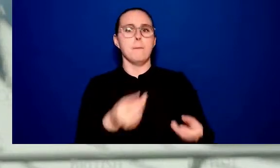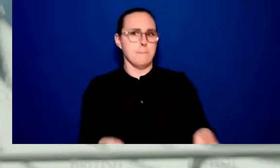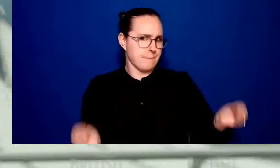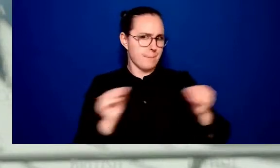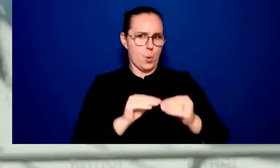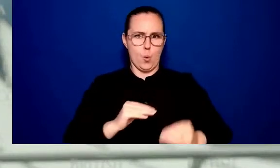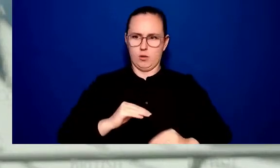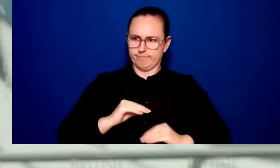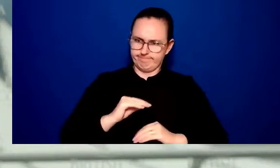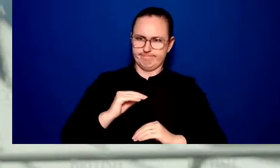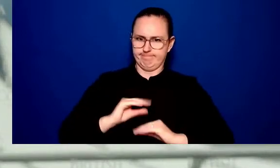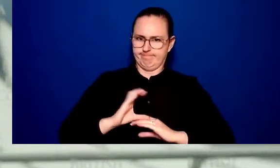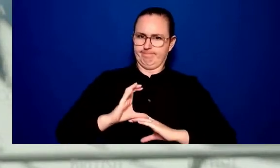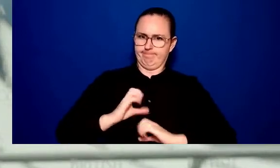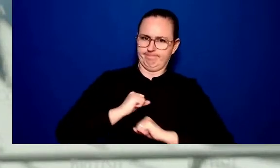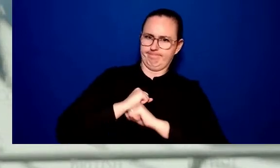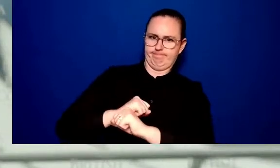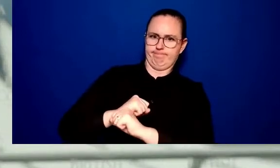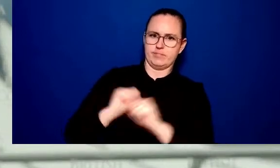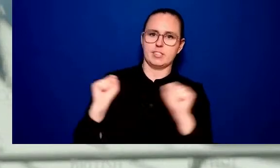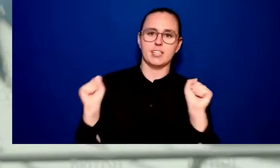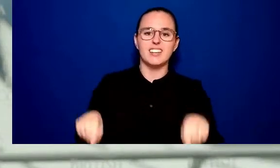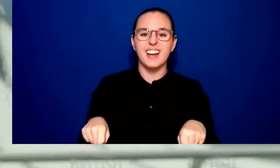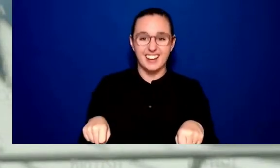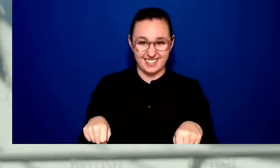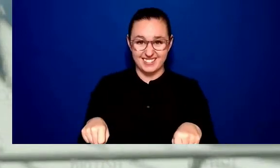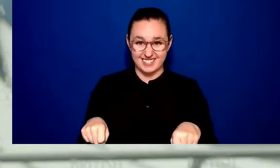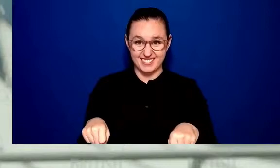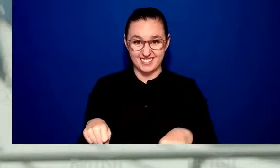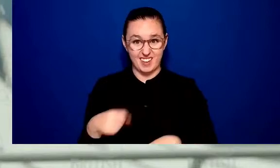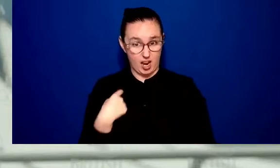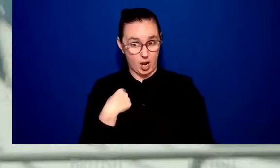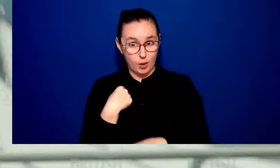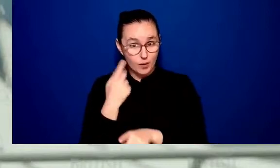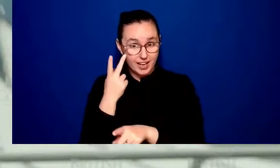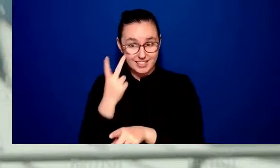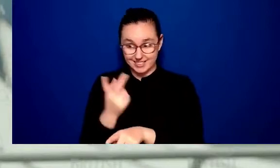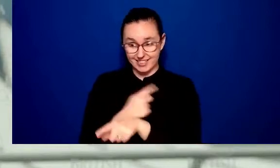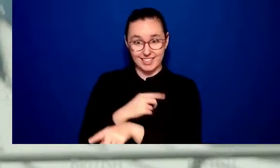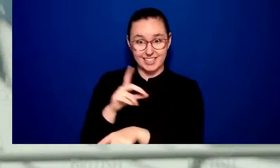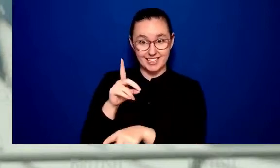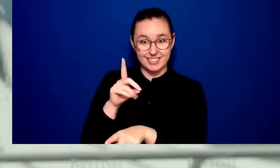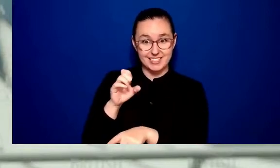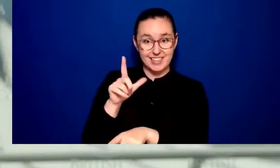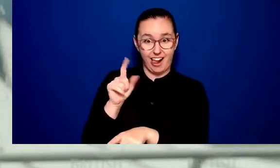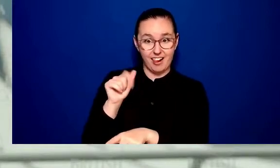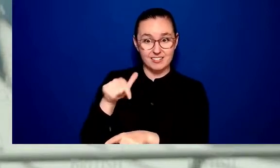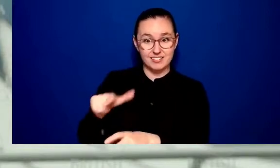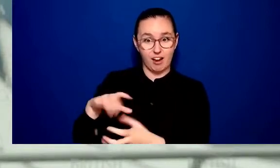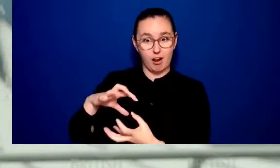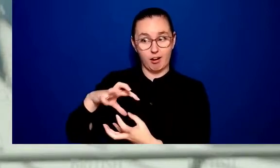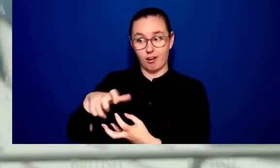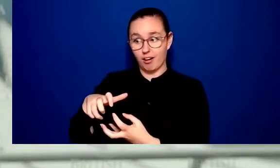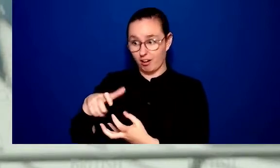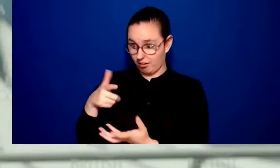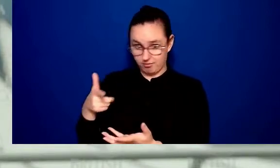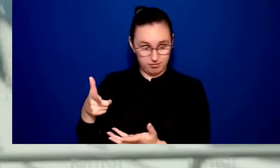the data that shows that that was correct that that worked, and it worked better to support